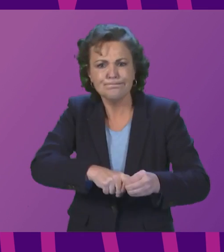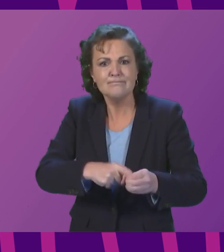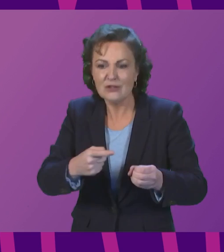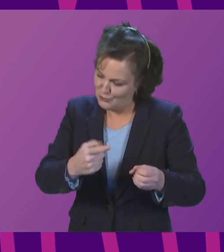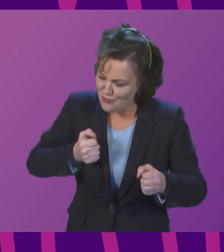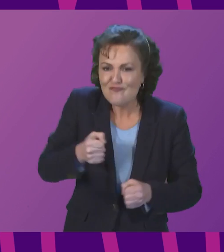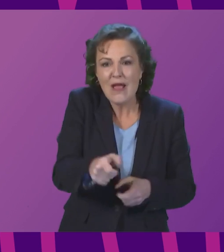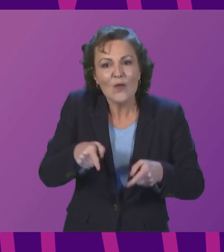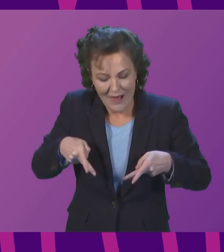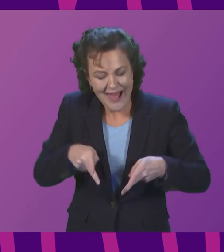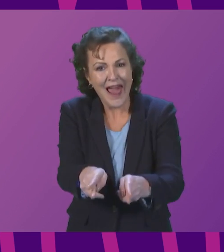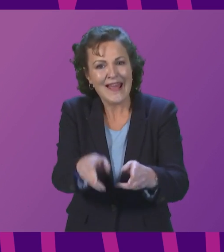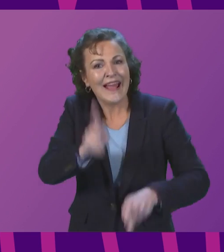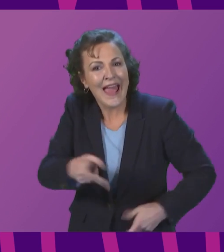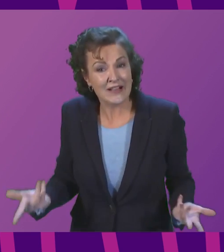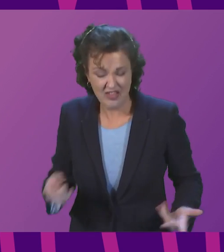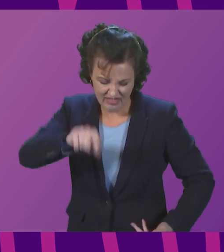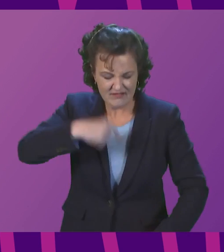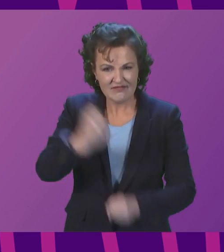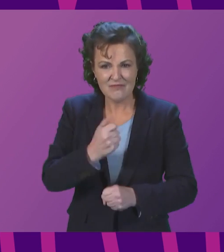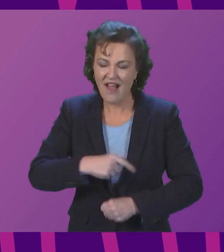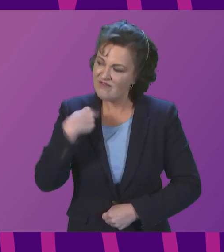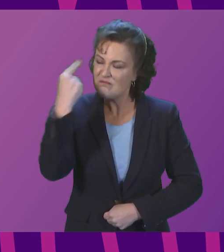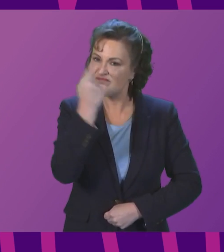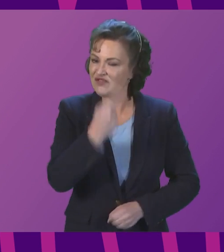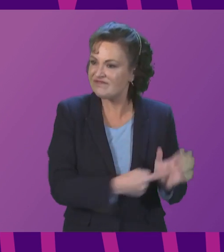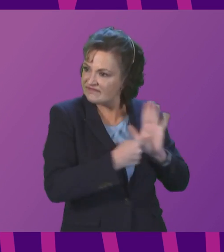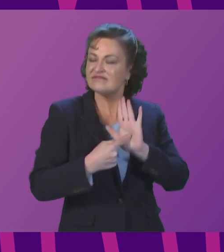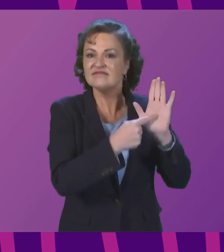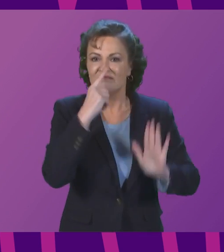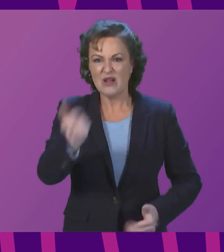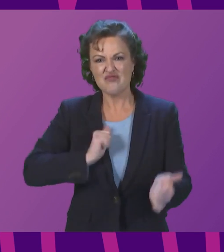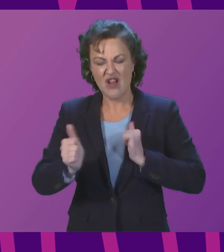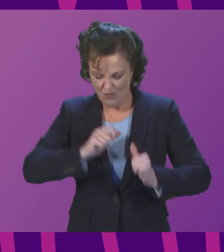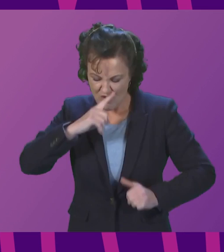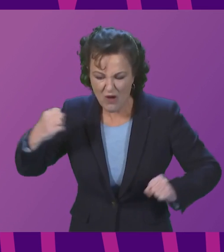This Government has a record to be proud of and we will build on that record.